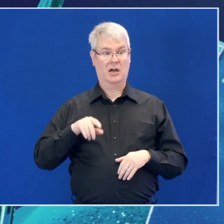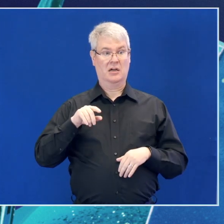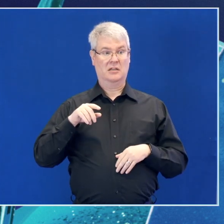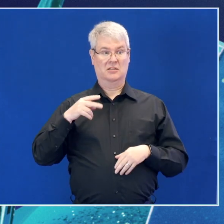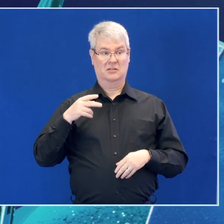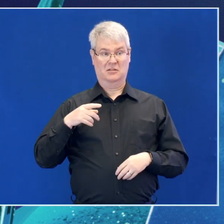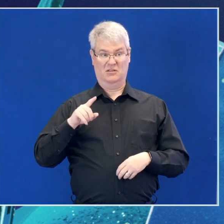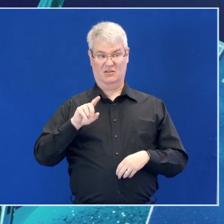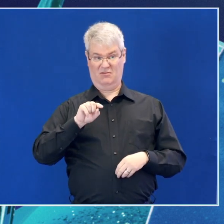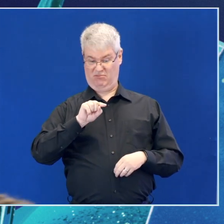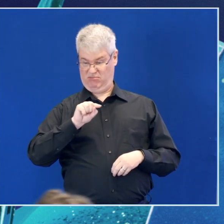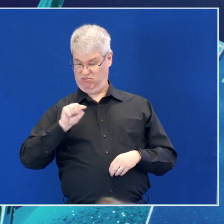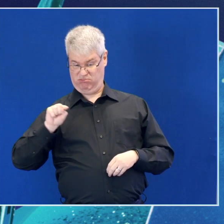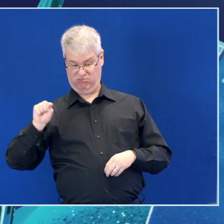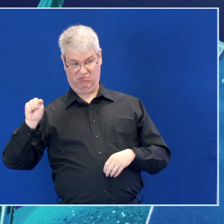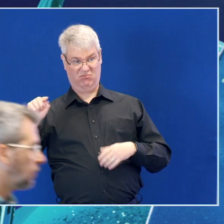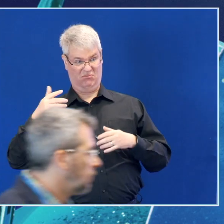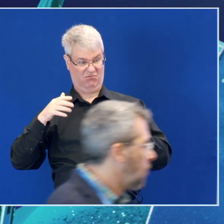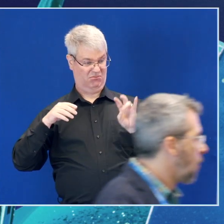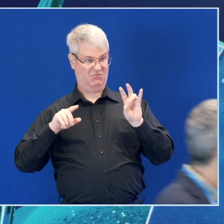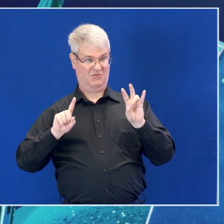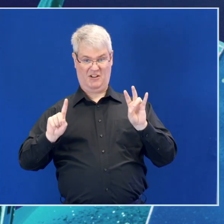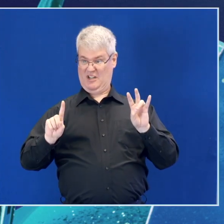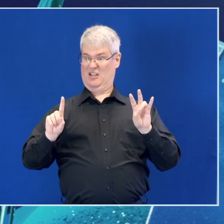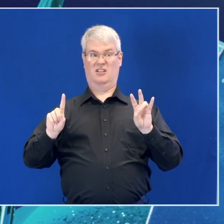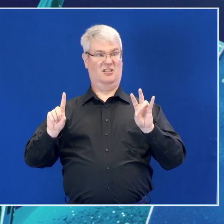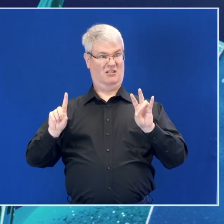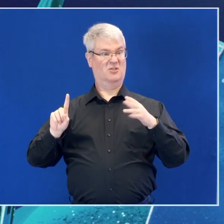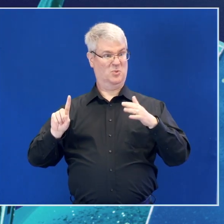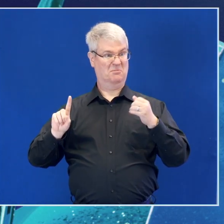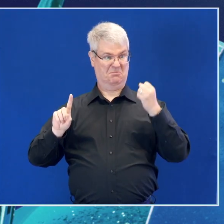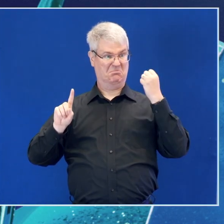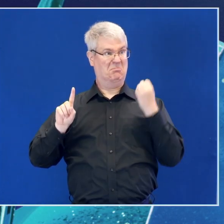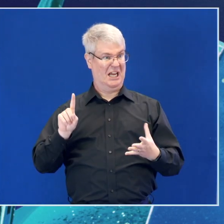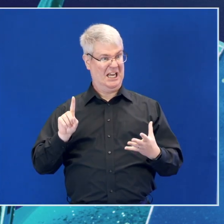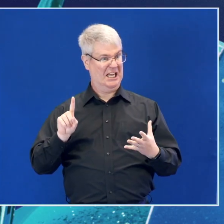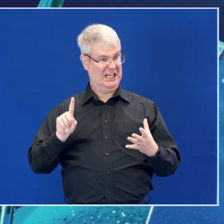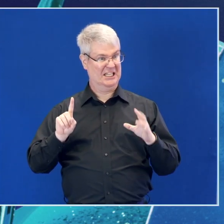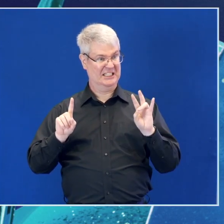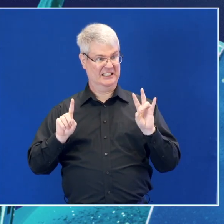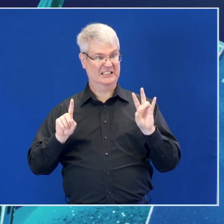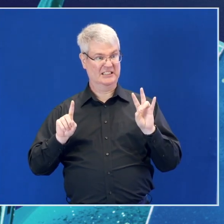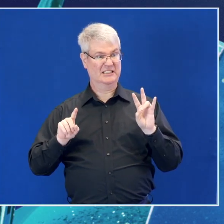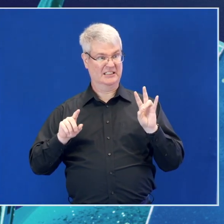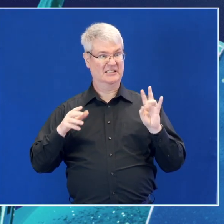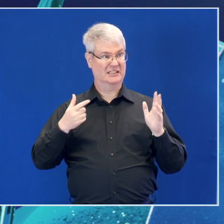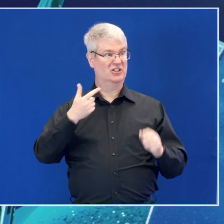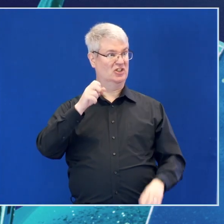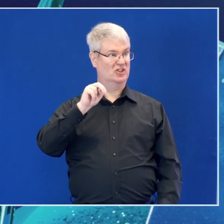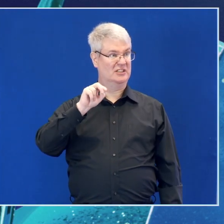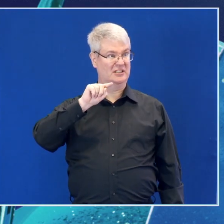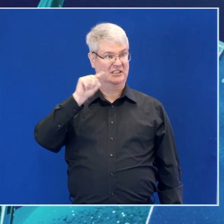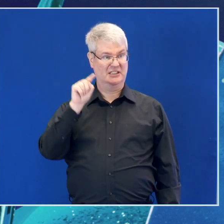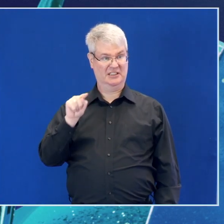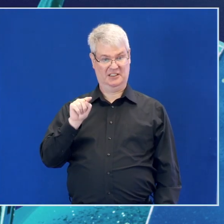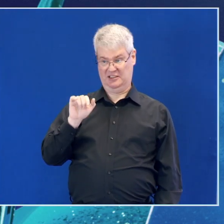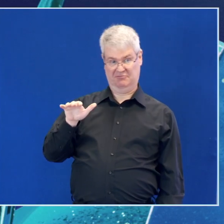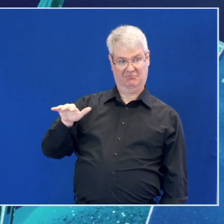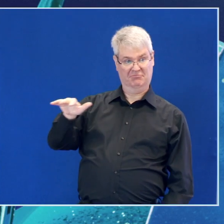Oh, good. All right. So a good handful of the audience is Gen Z. And this is a generation that currently makes